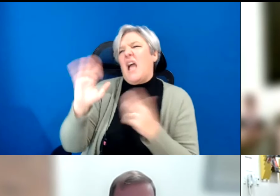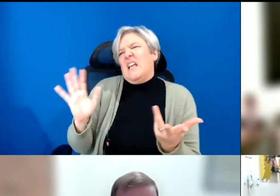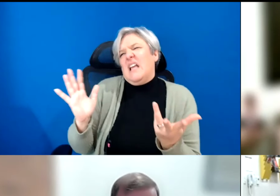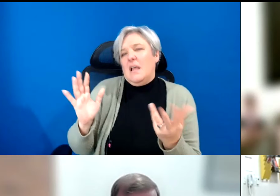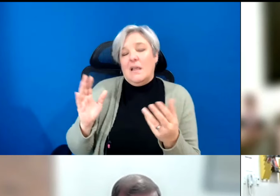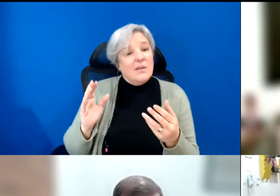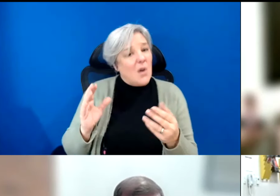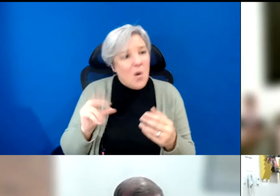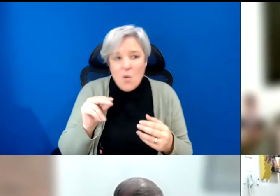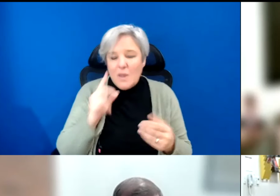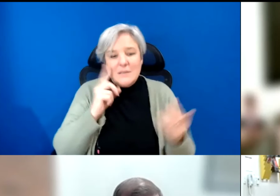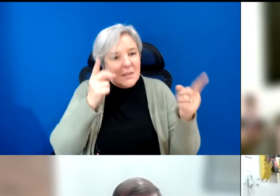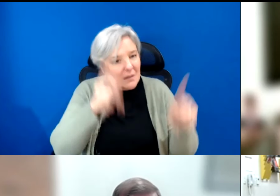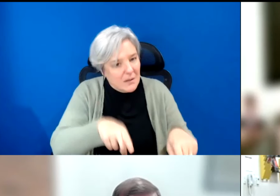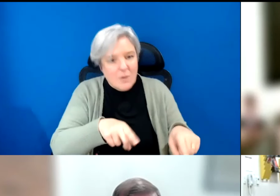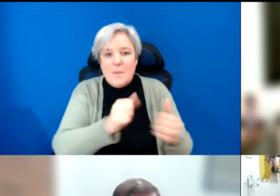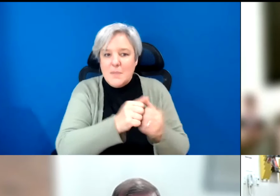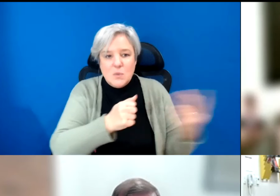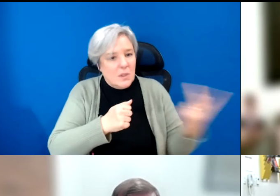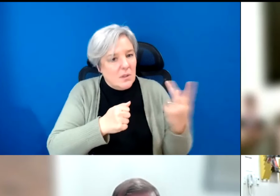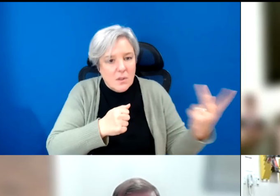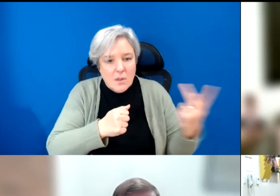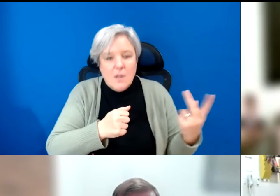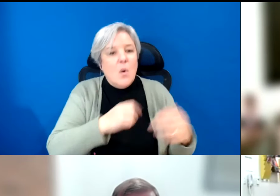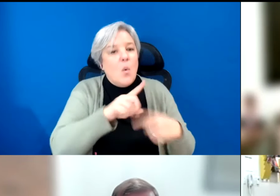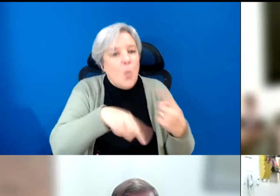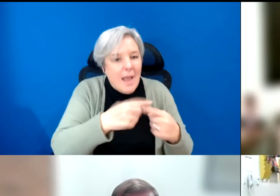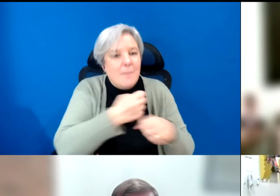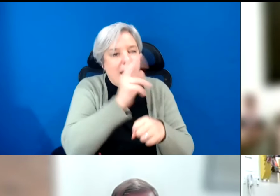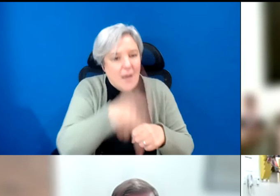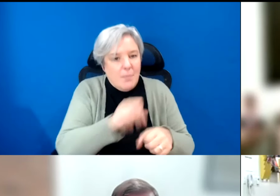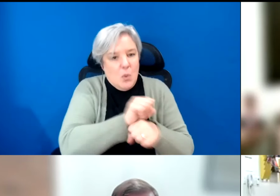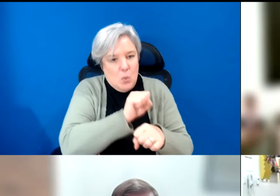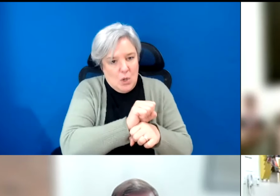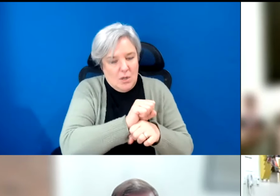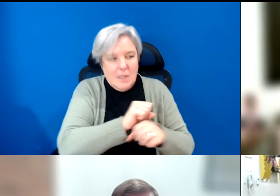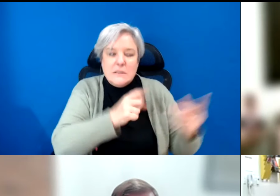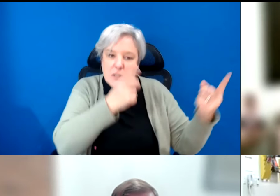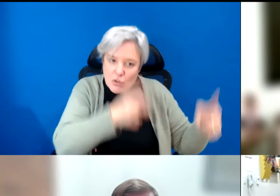between you and the student as to when they're going to make up that work. So it is a it's totally up to you.